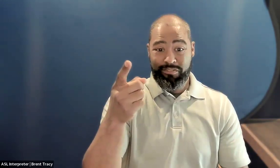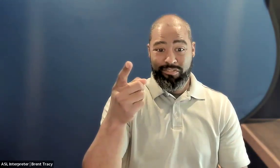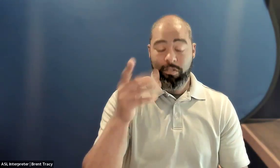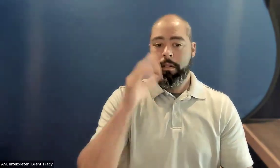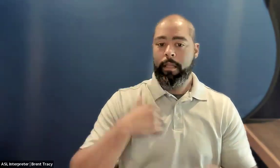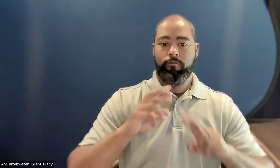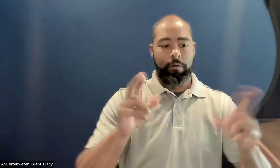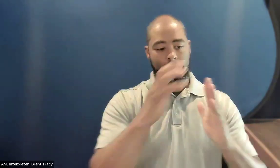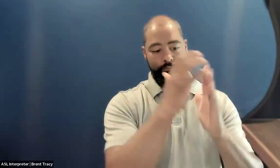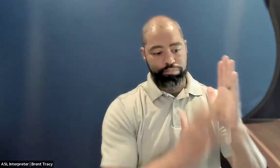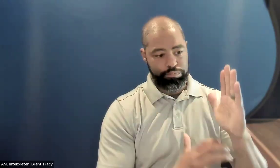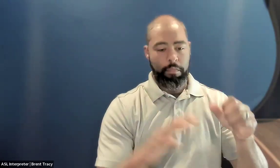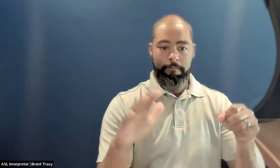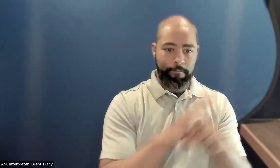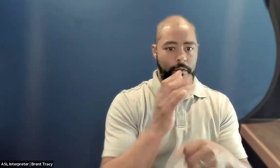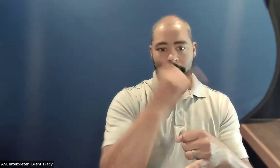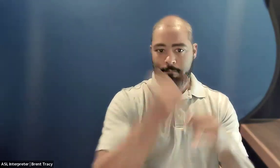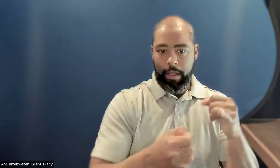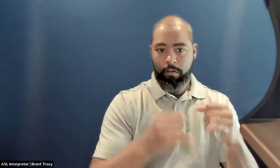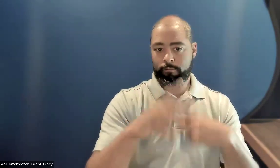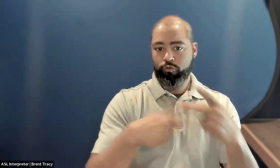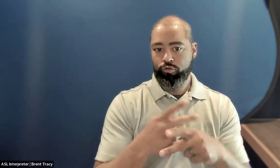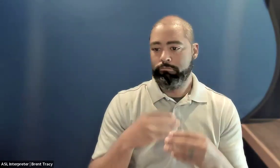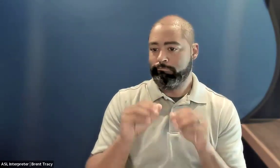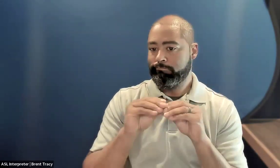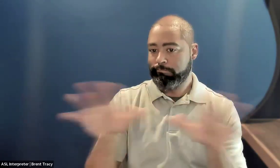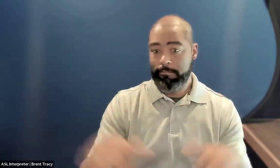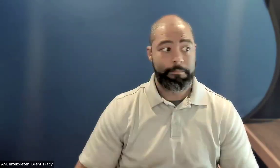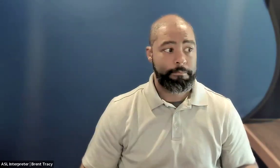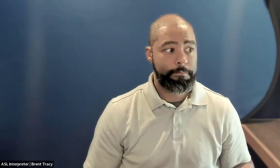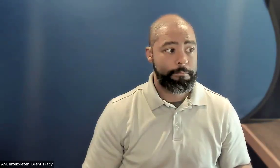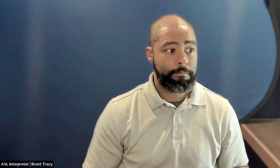is the e-mail address where comments should be directed.